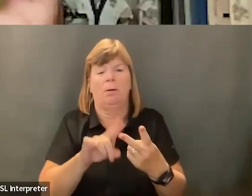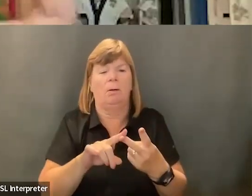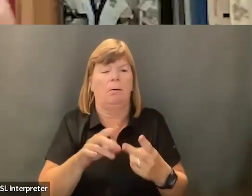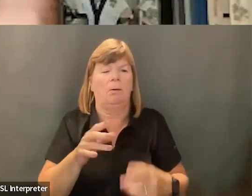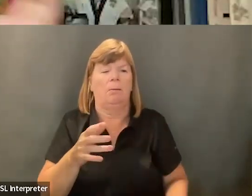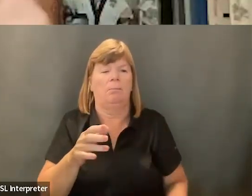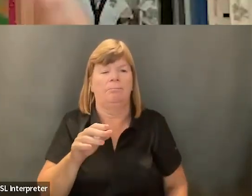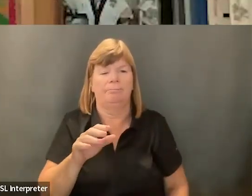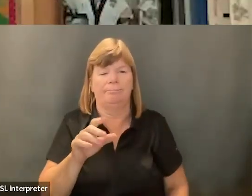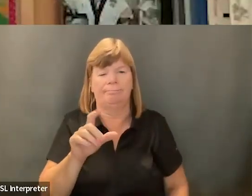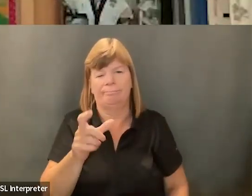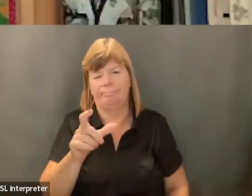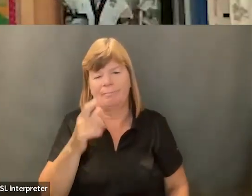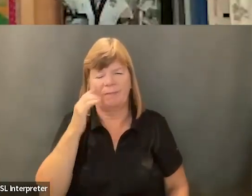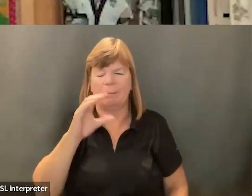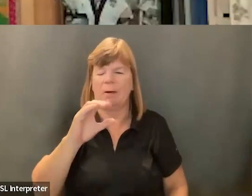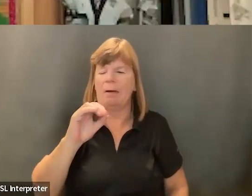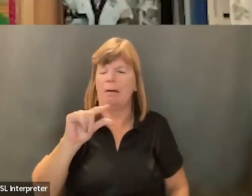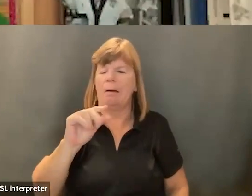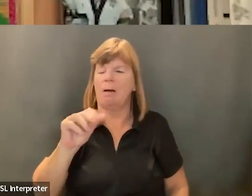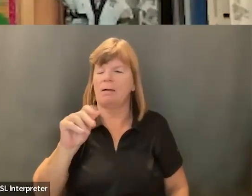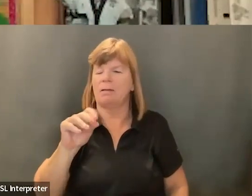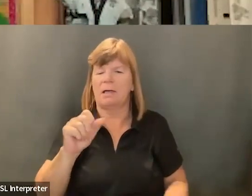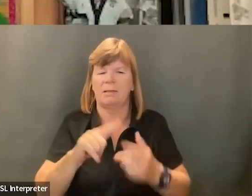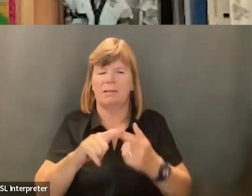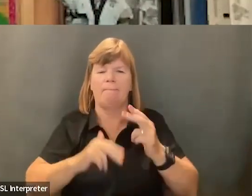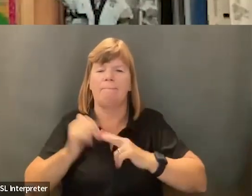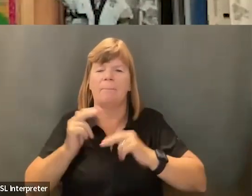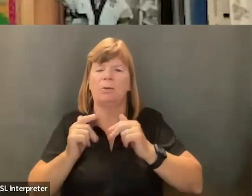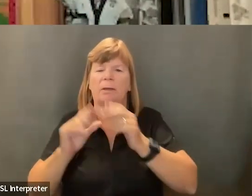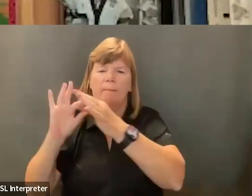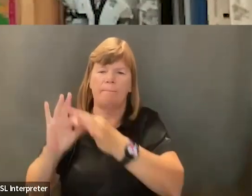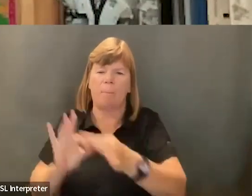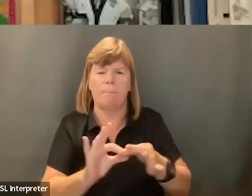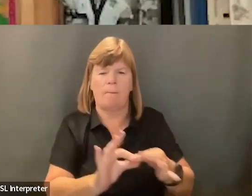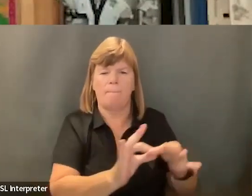um thinking about cognates and bridge building bridges between students language in between